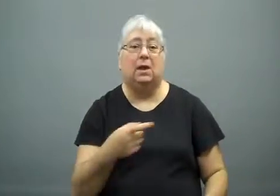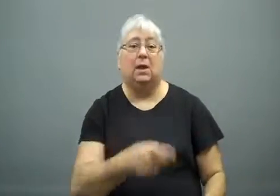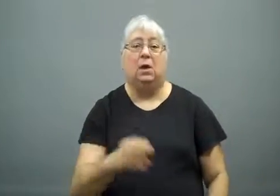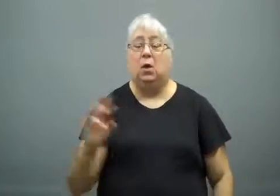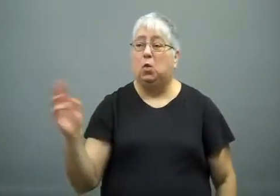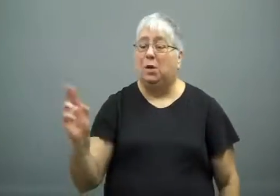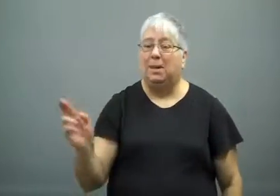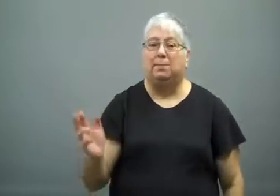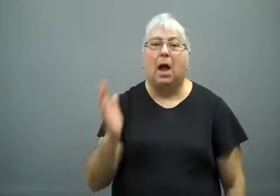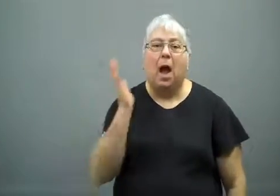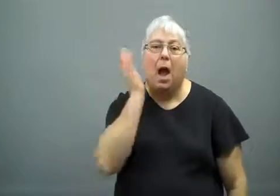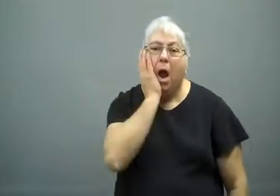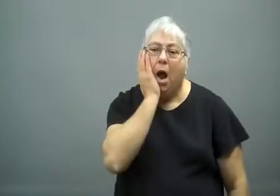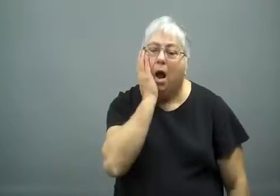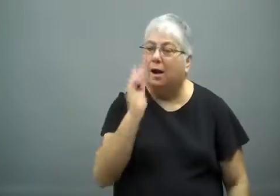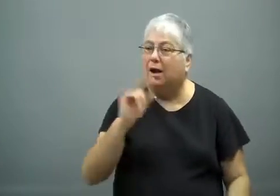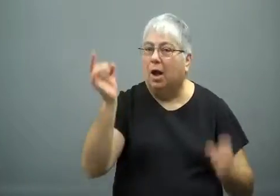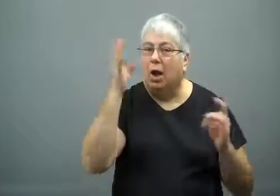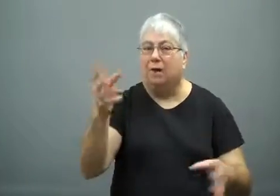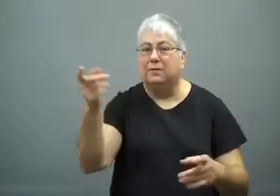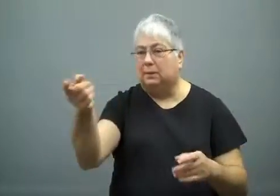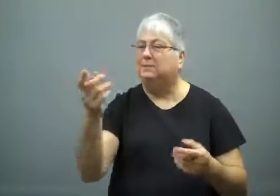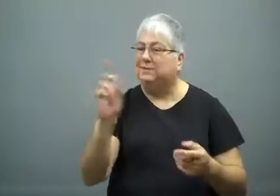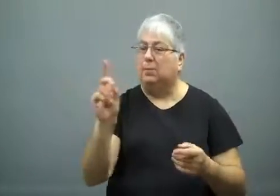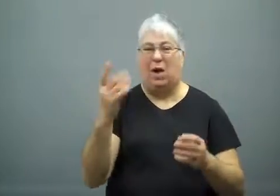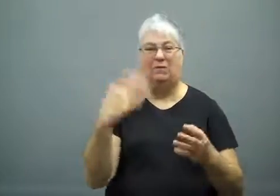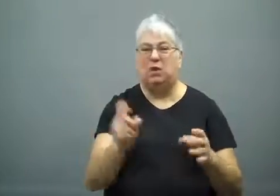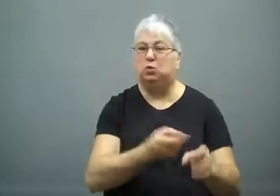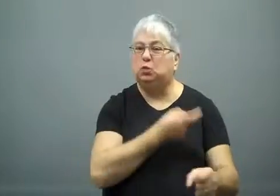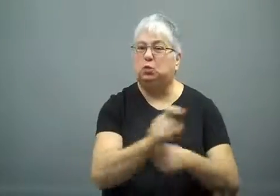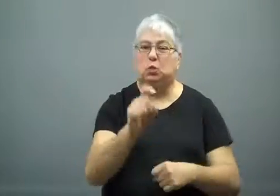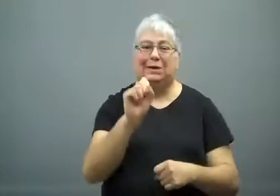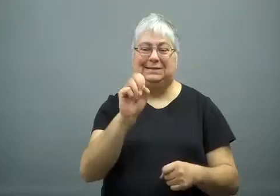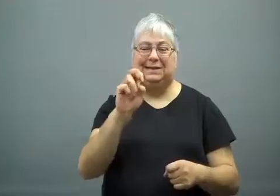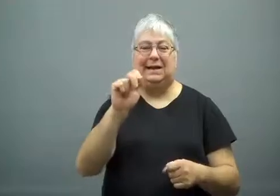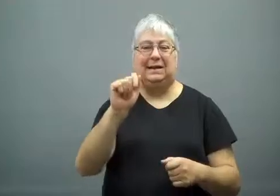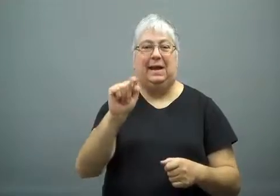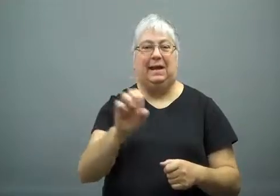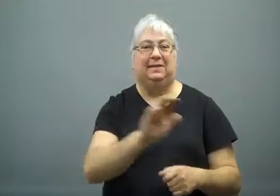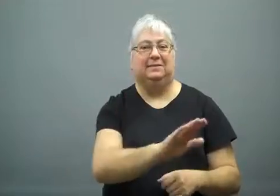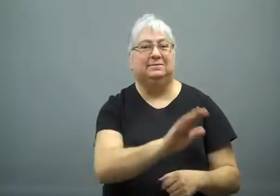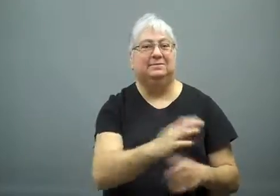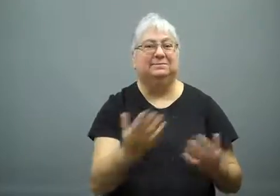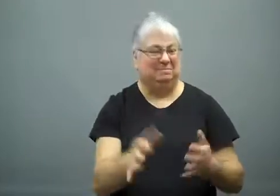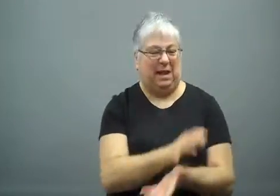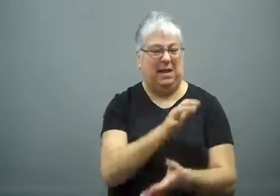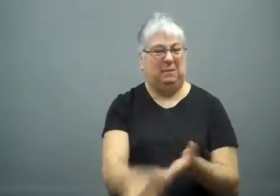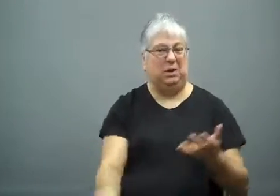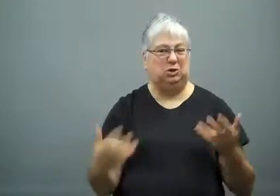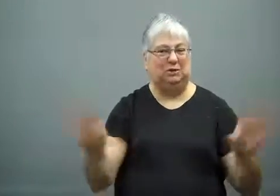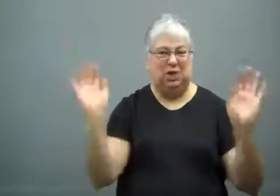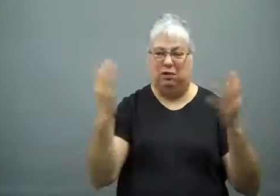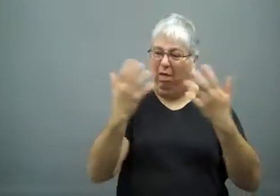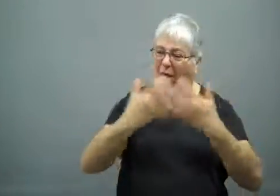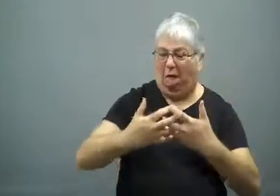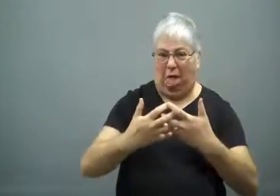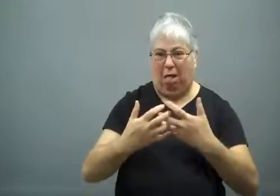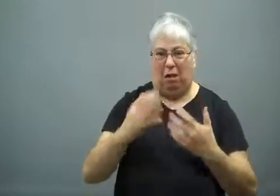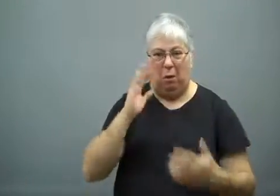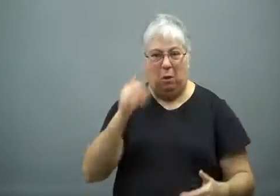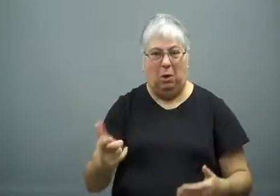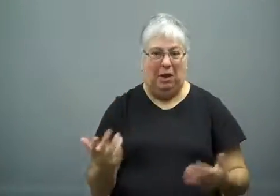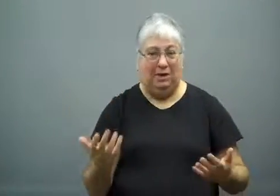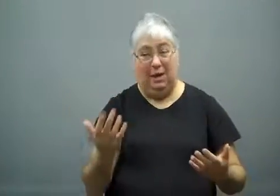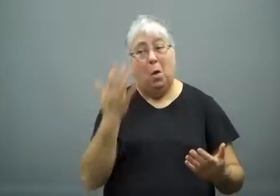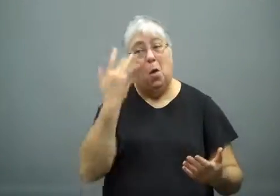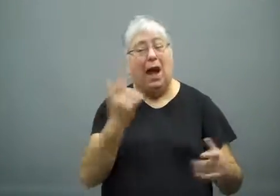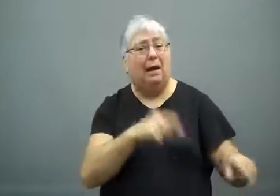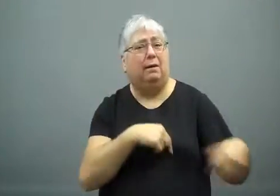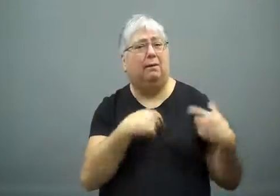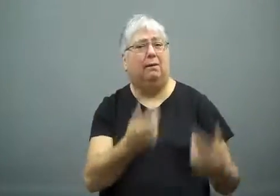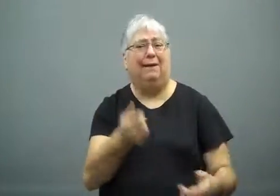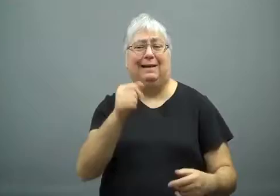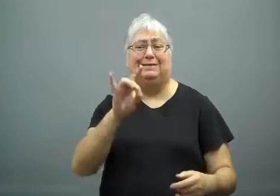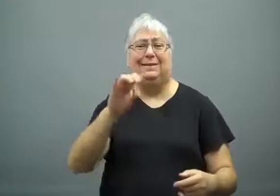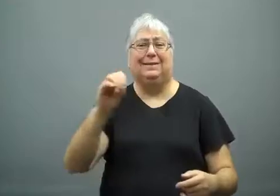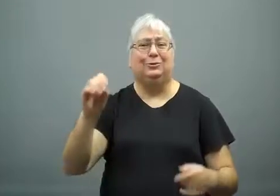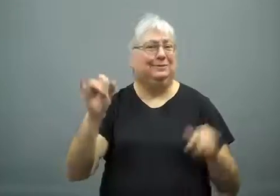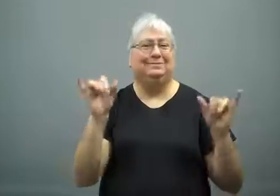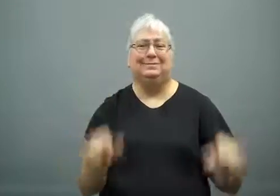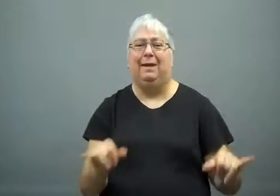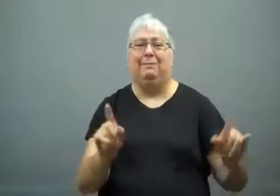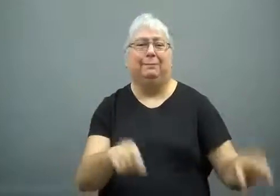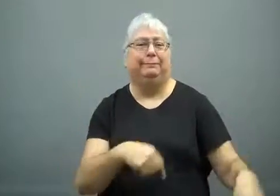The Republicans were outraged and said the Senate had been damaged by it.